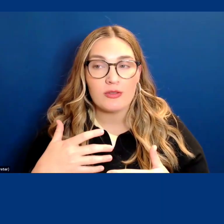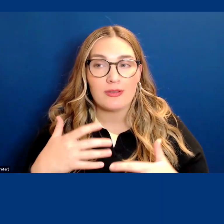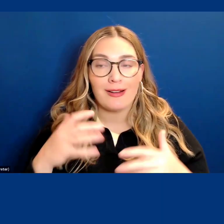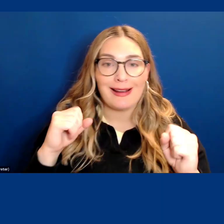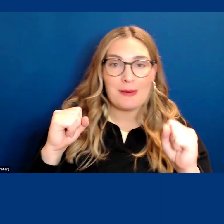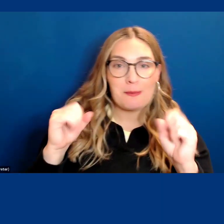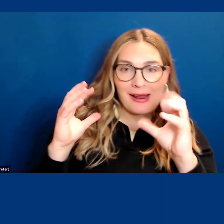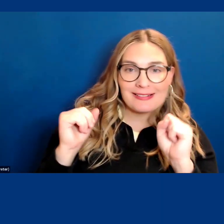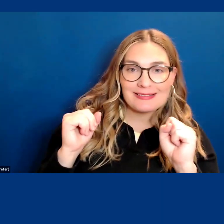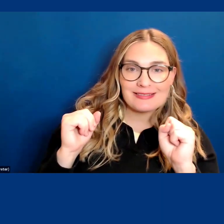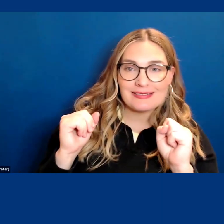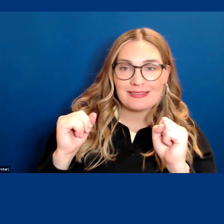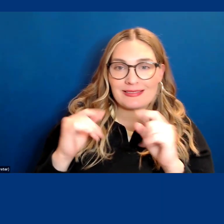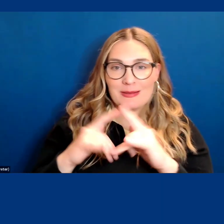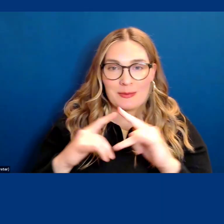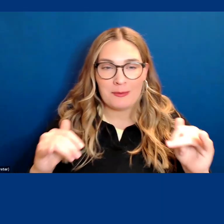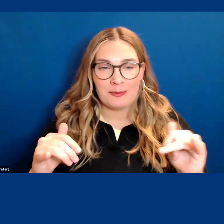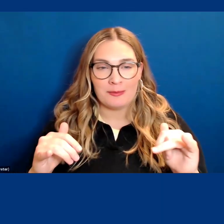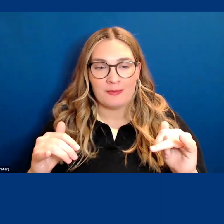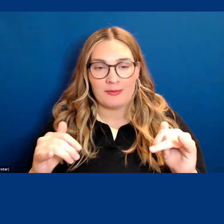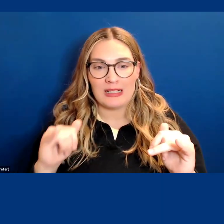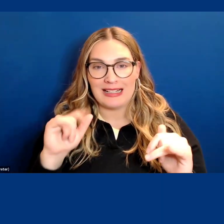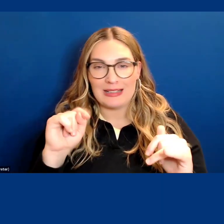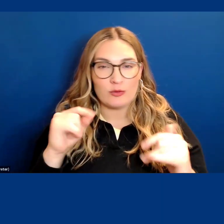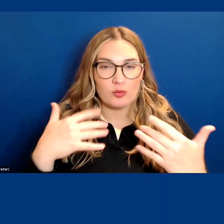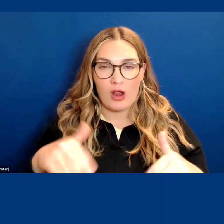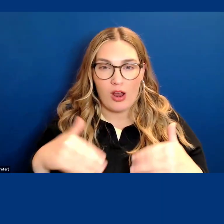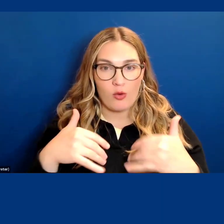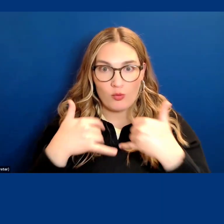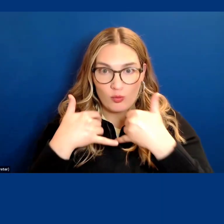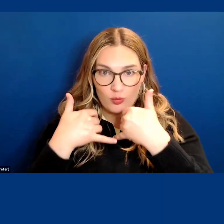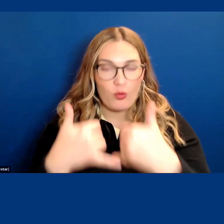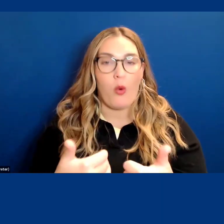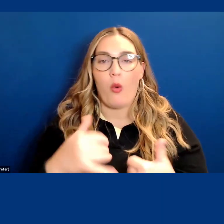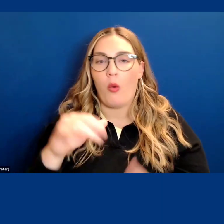It is rewarding, very rewarding. It has its tough